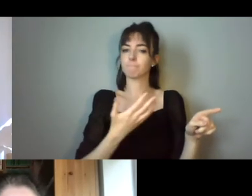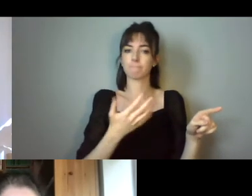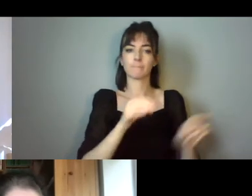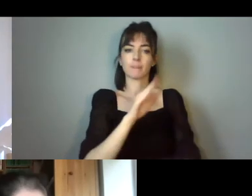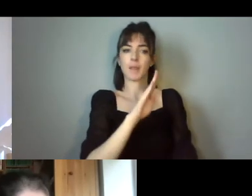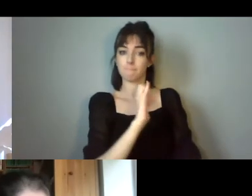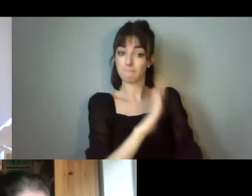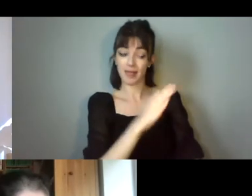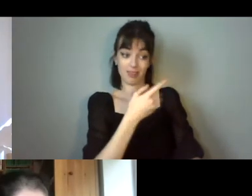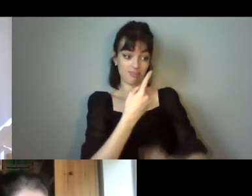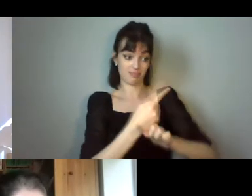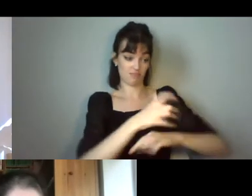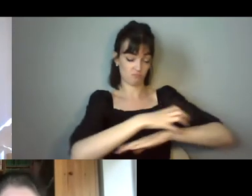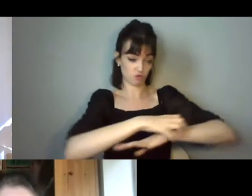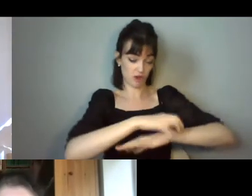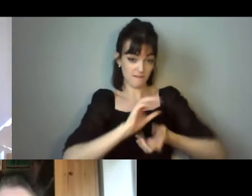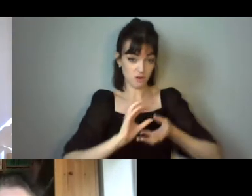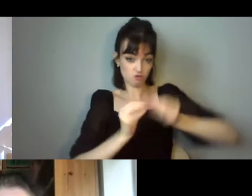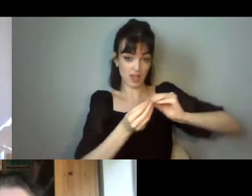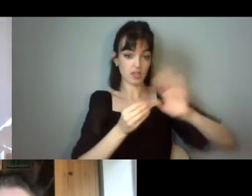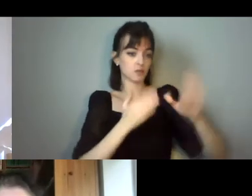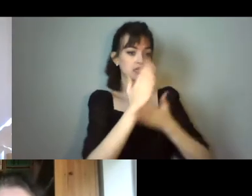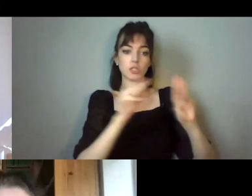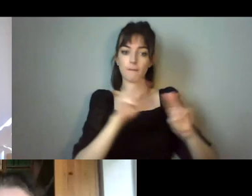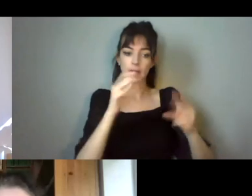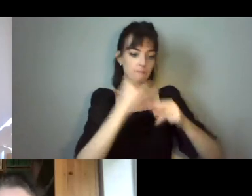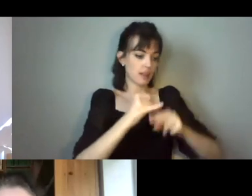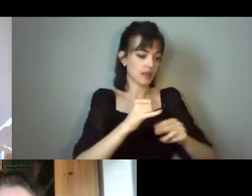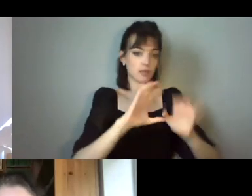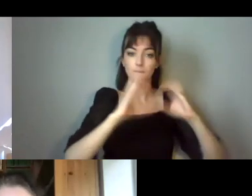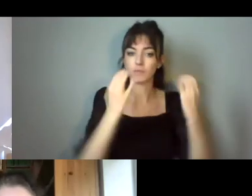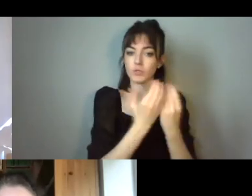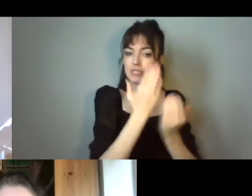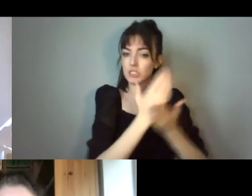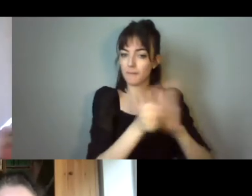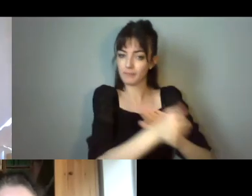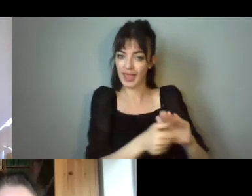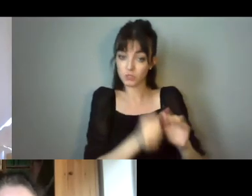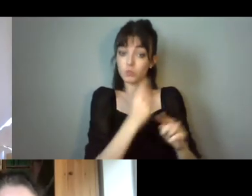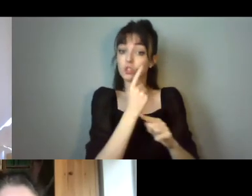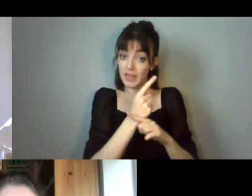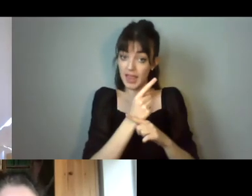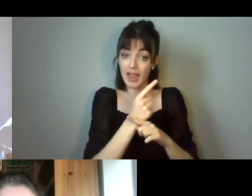by some people in the civil community and some experts that was there hanging around. It went